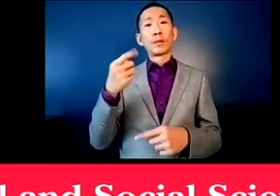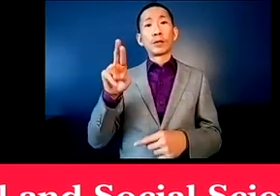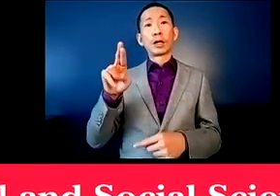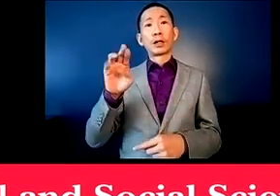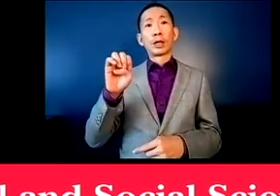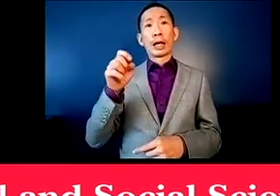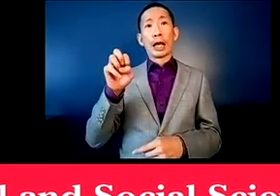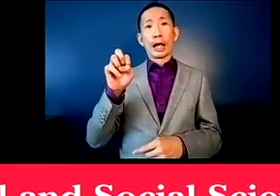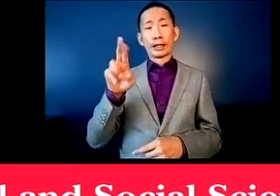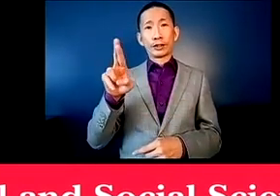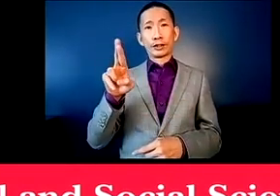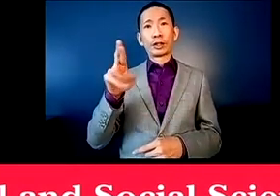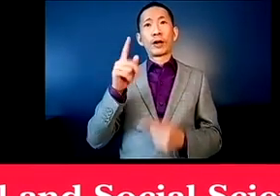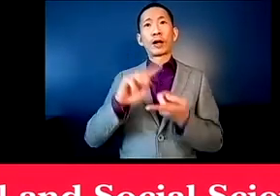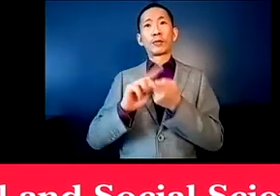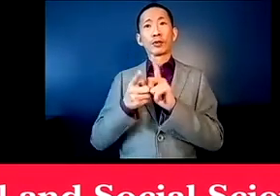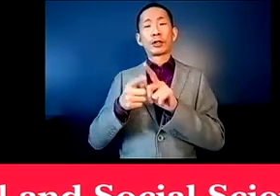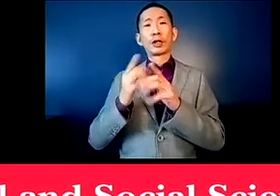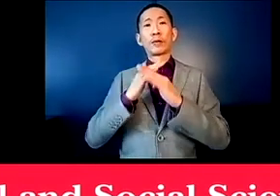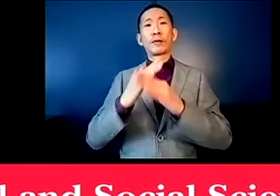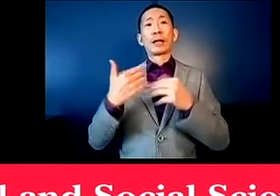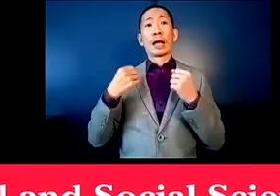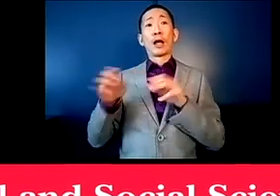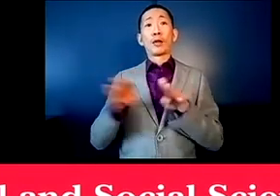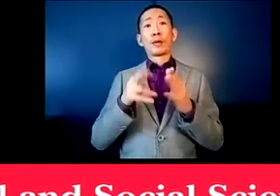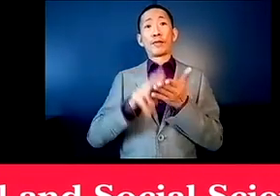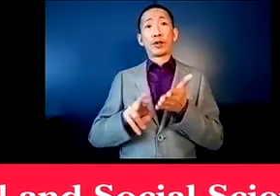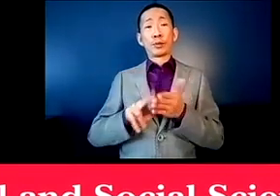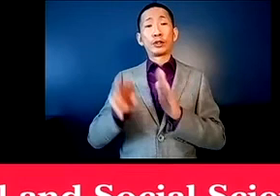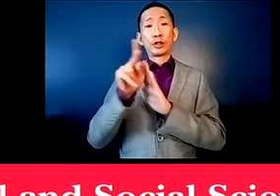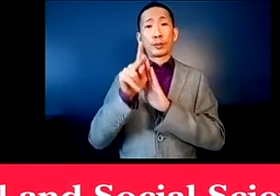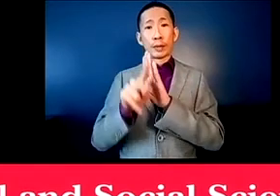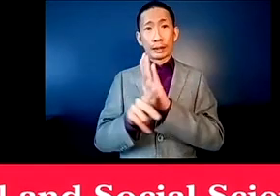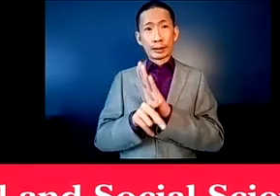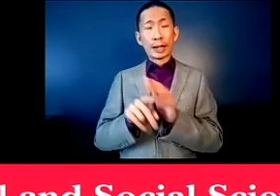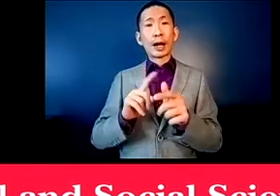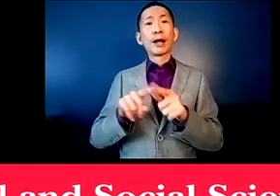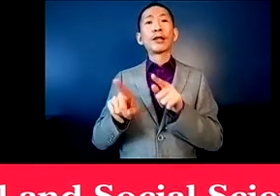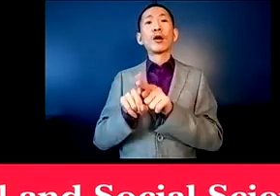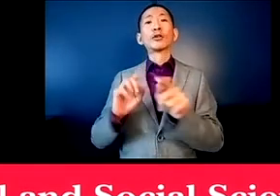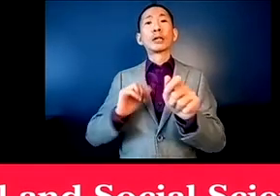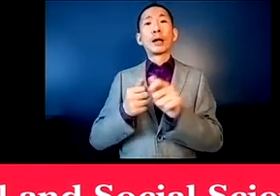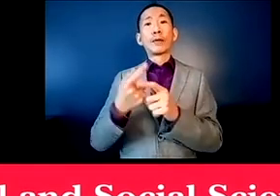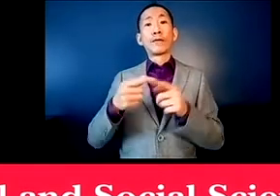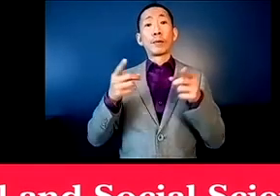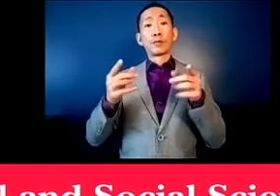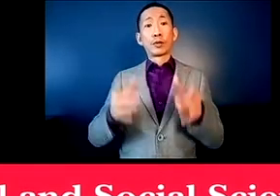HEAR A PRESENTATION FROM DR.